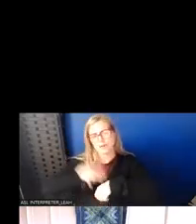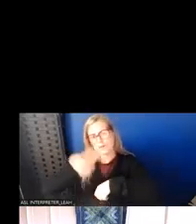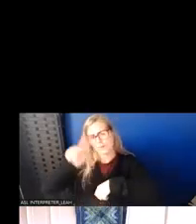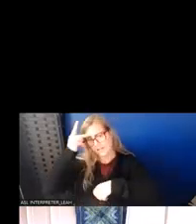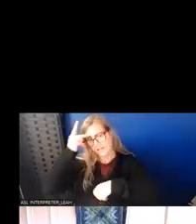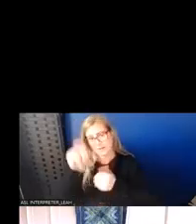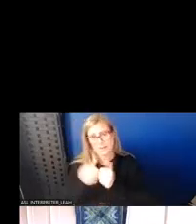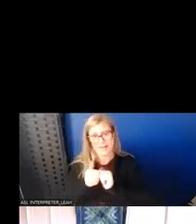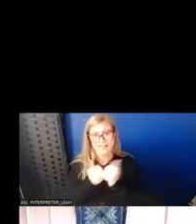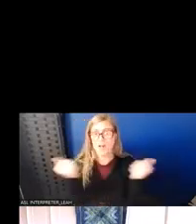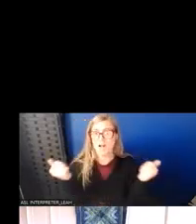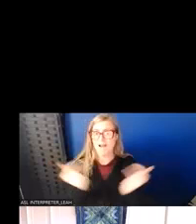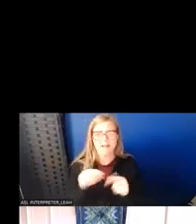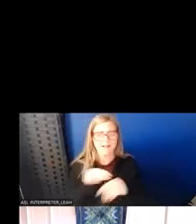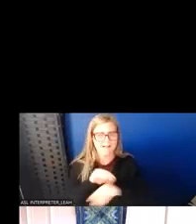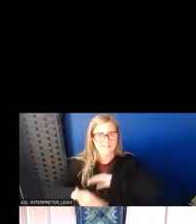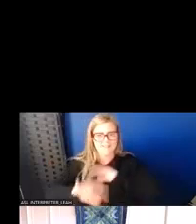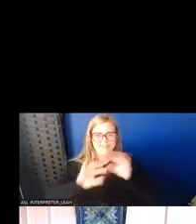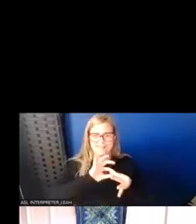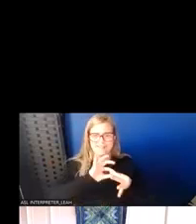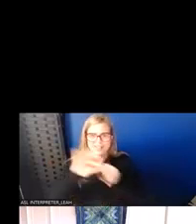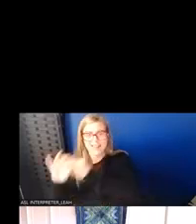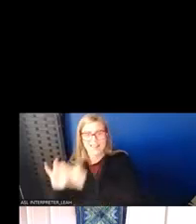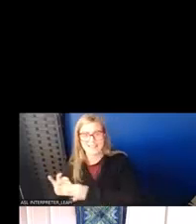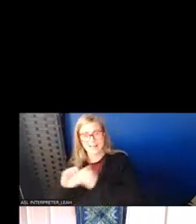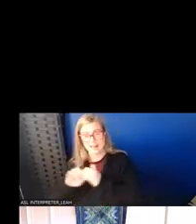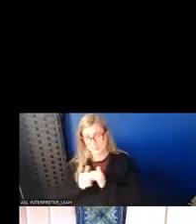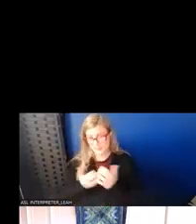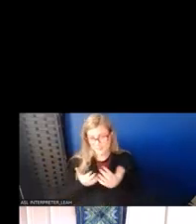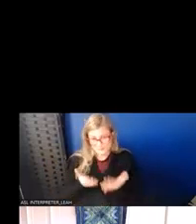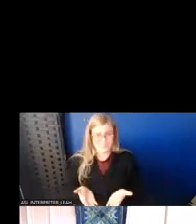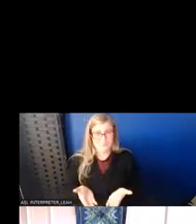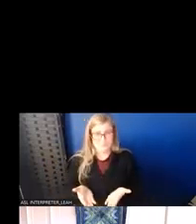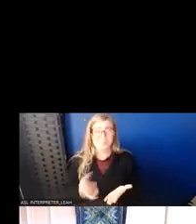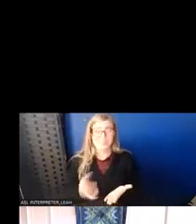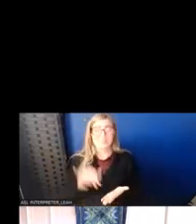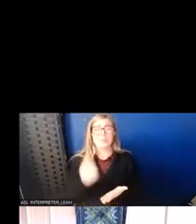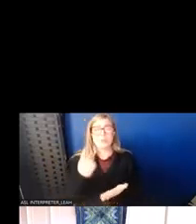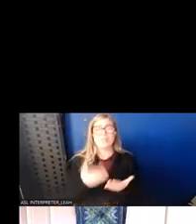So this is one of the things that is made possible by in this